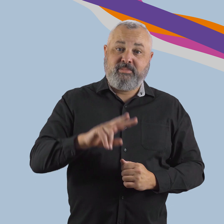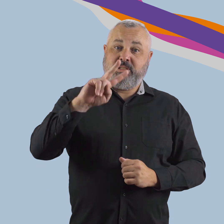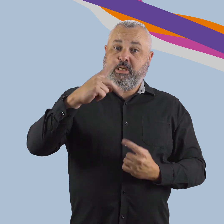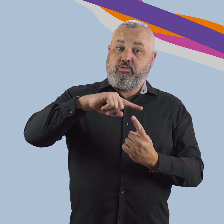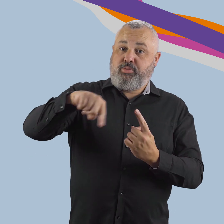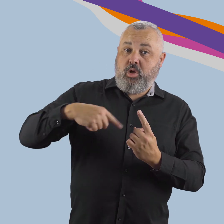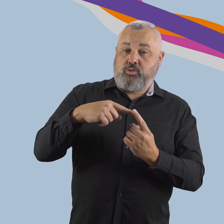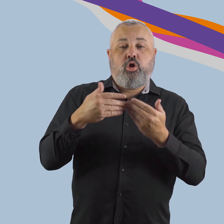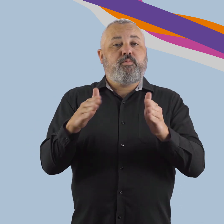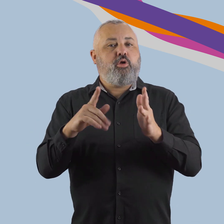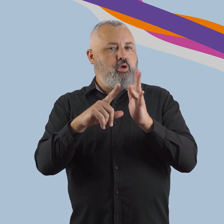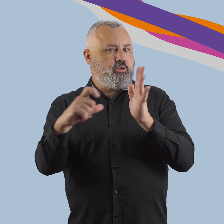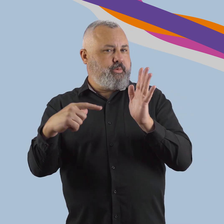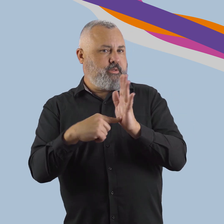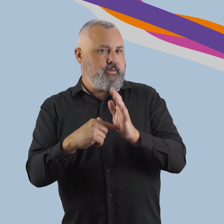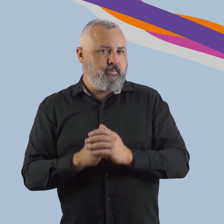The second round will open in October.